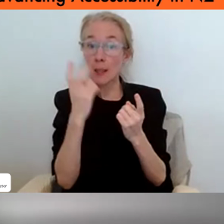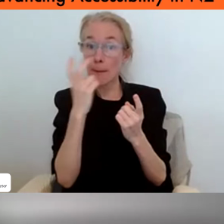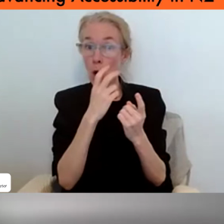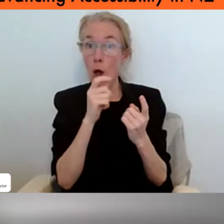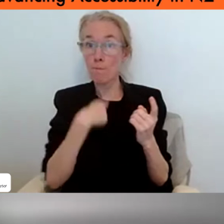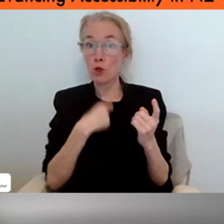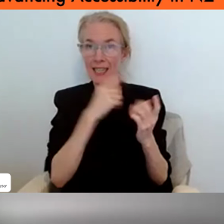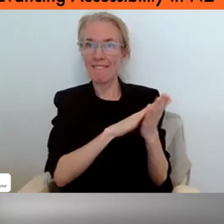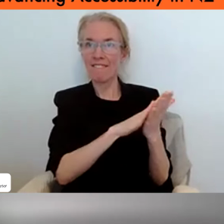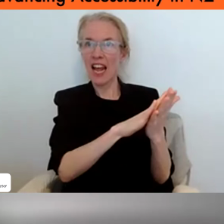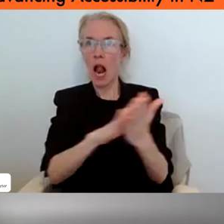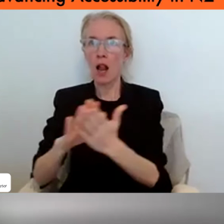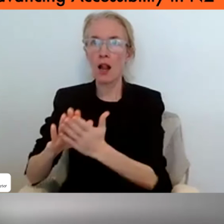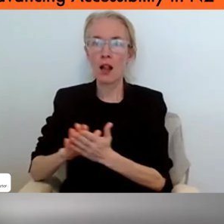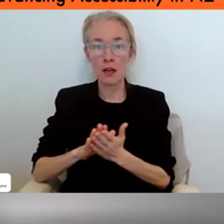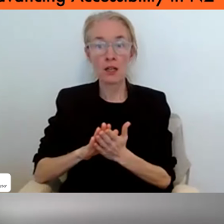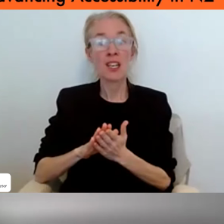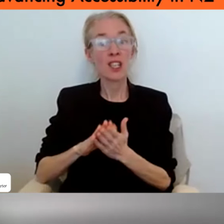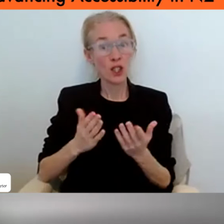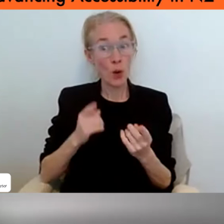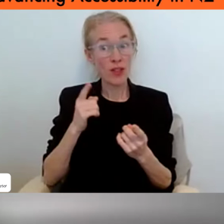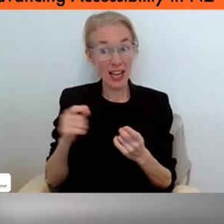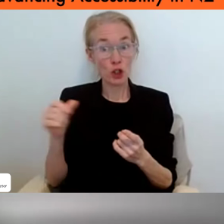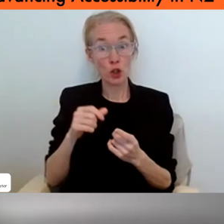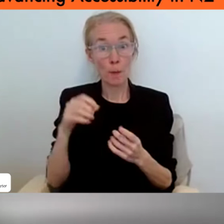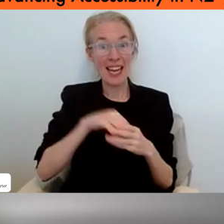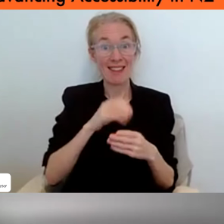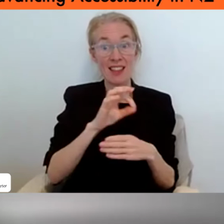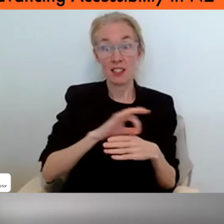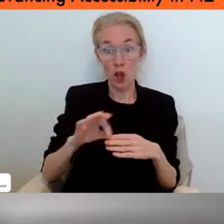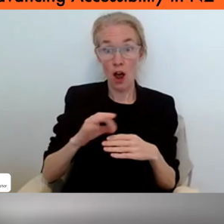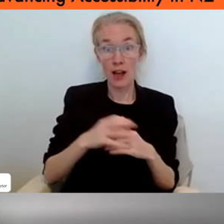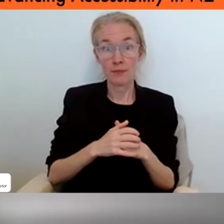set aside from the outset when that land is subdivided, we're